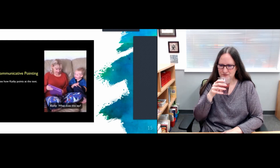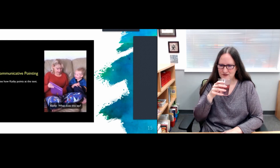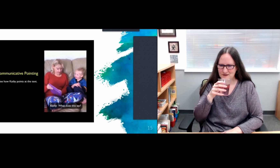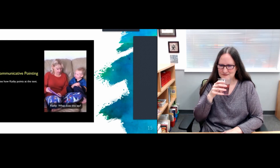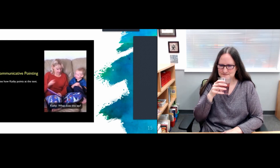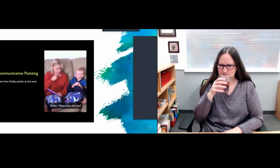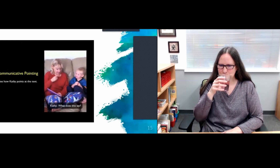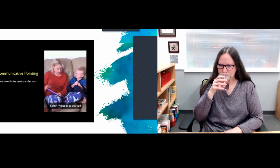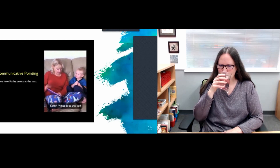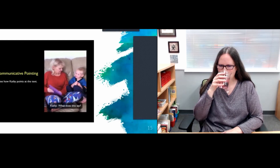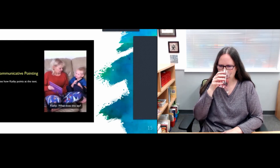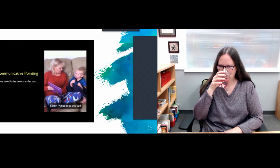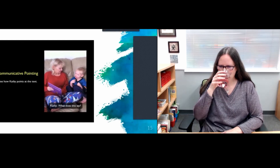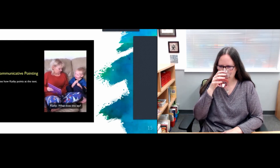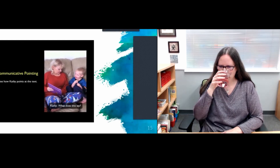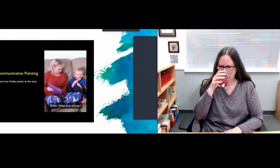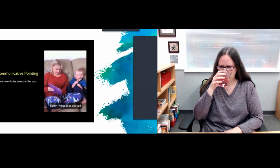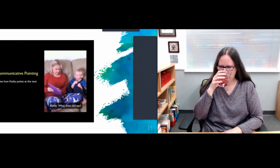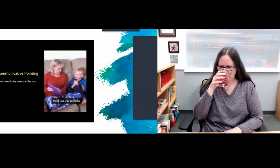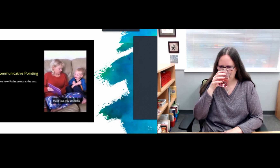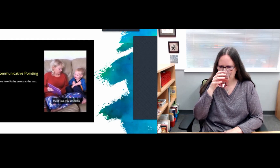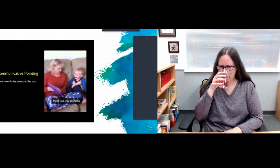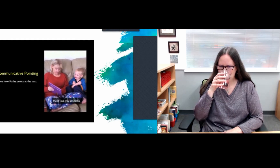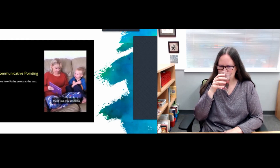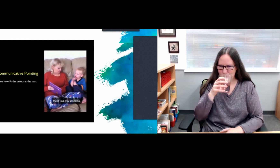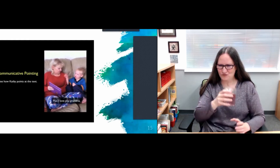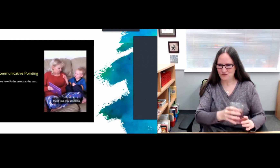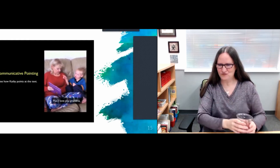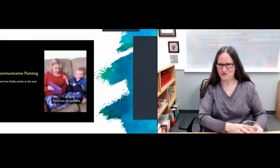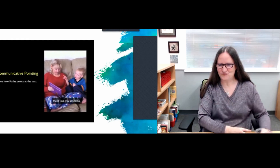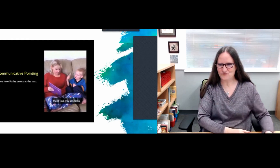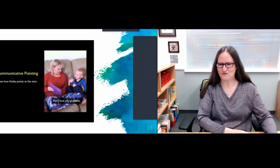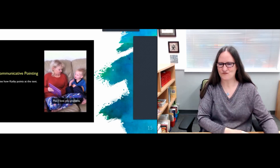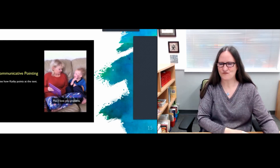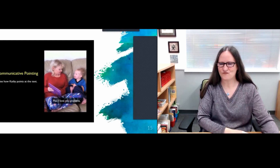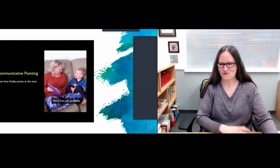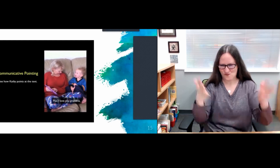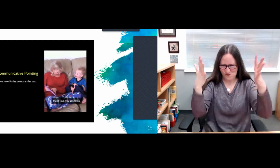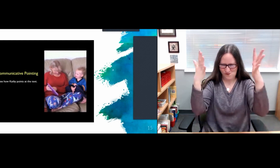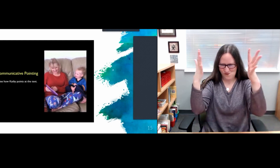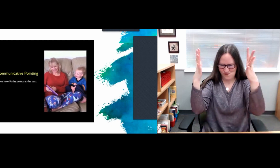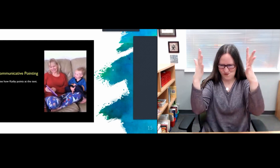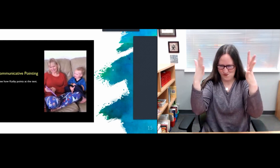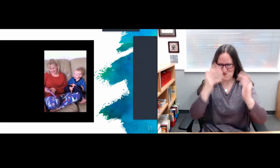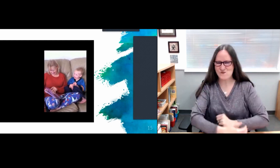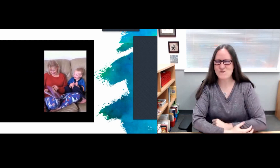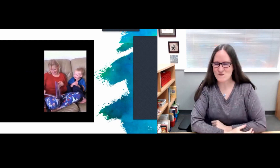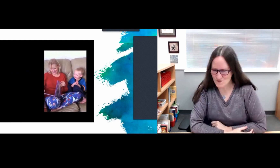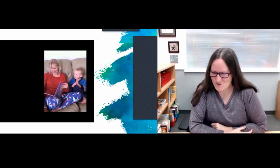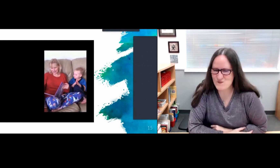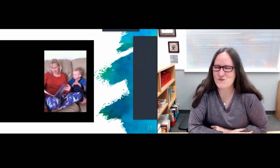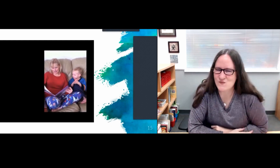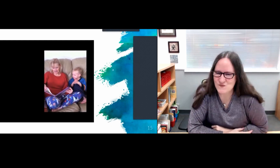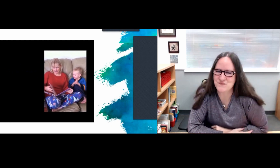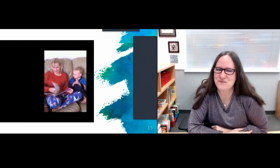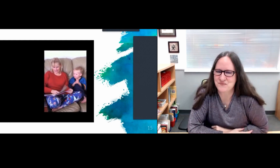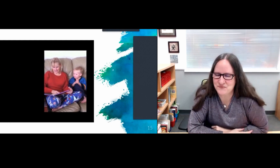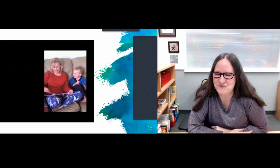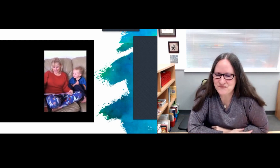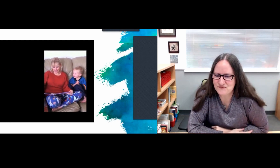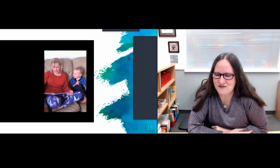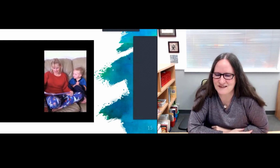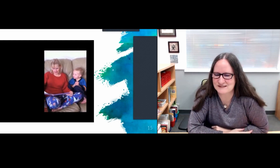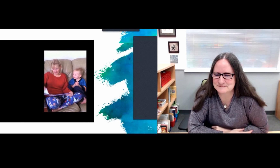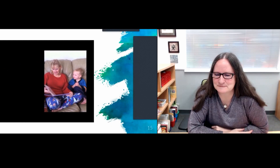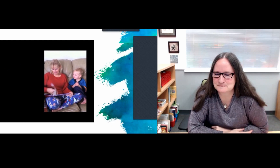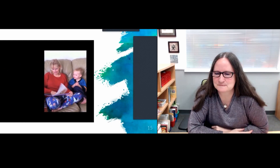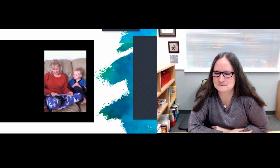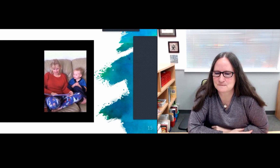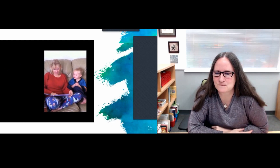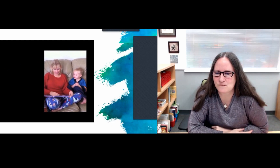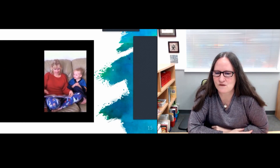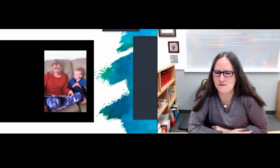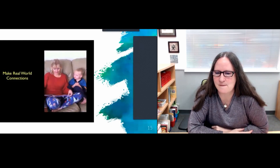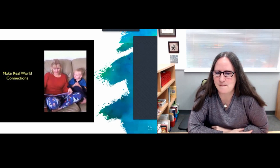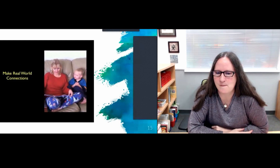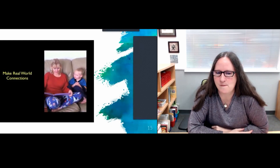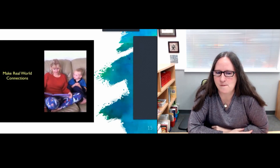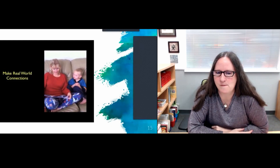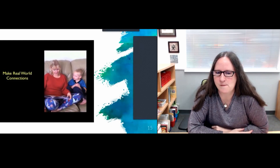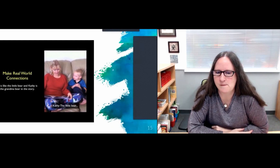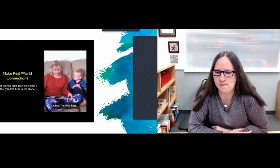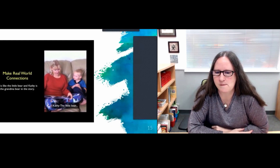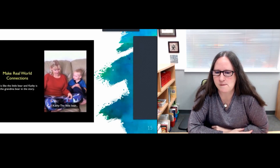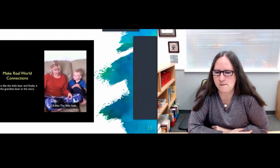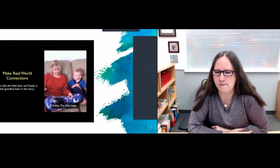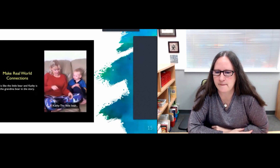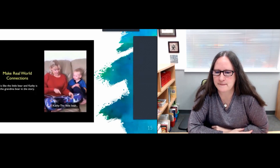Mother: What does this say? I love you grandmother.